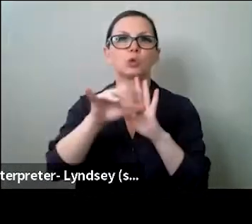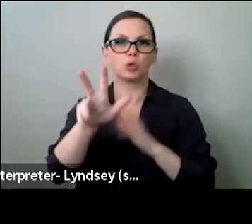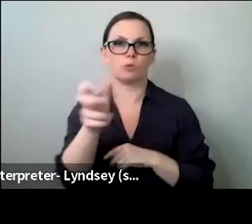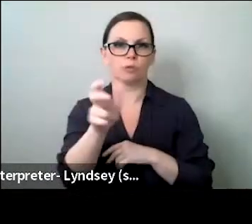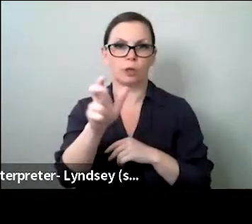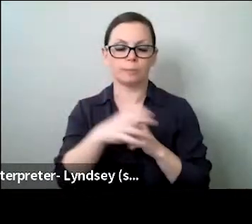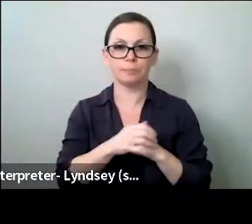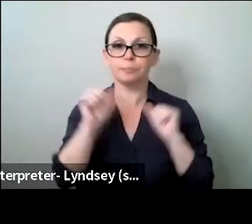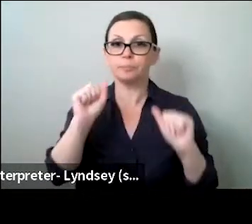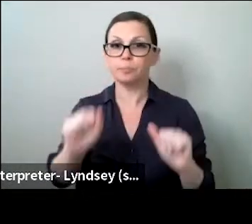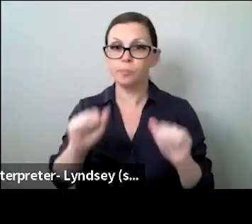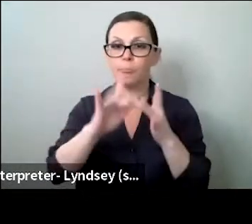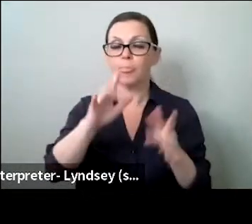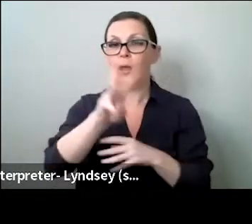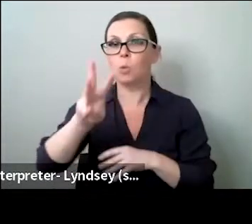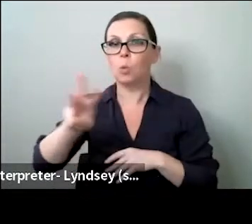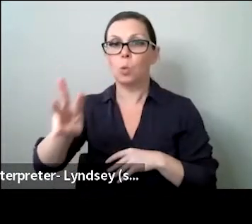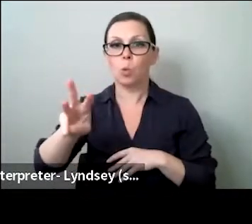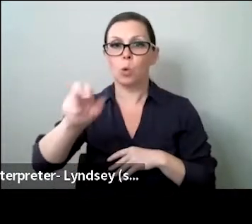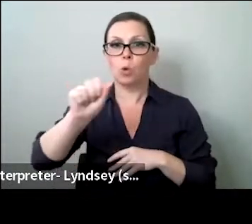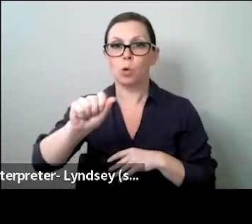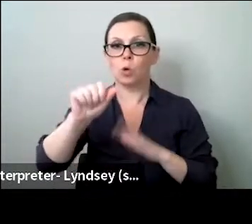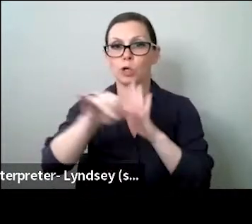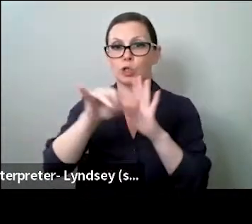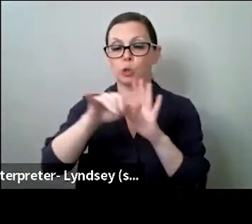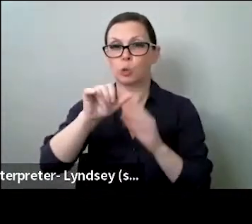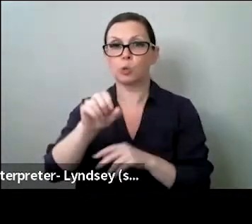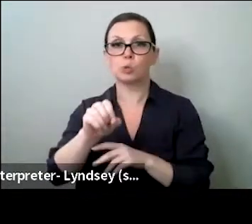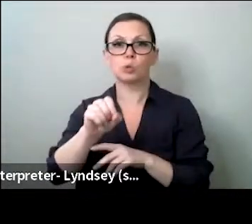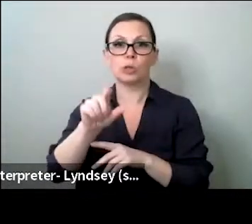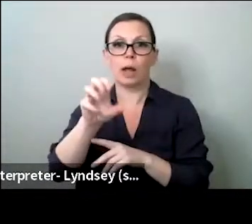So you can go to www.youtube.com/sagaftrafoundation.